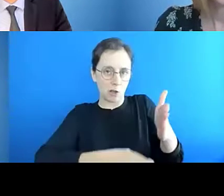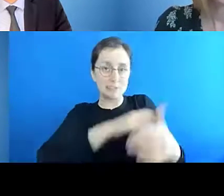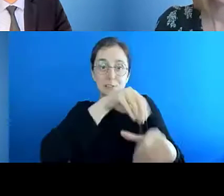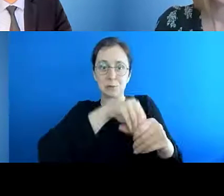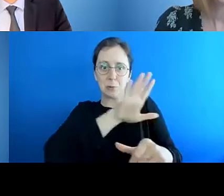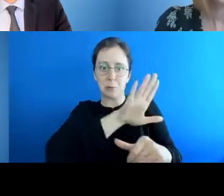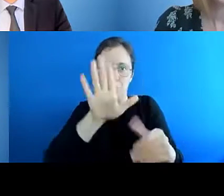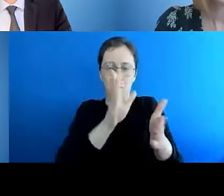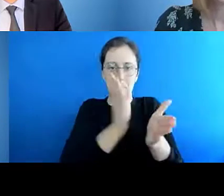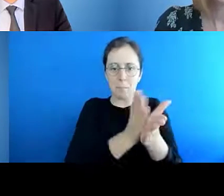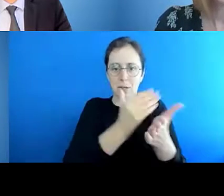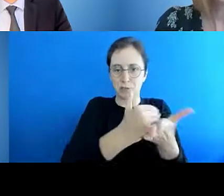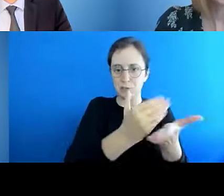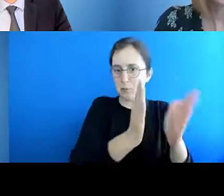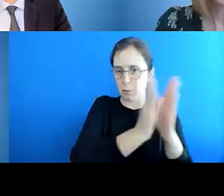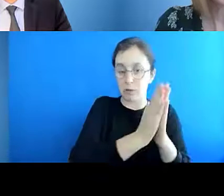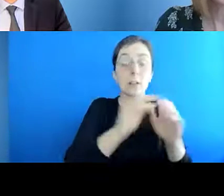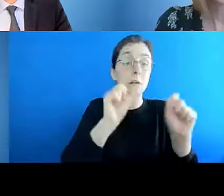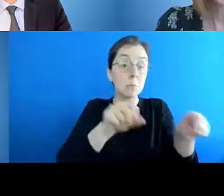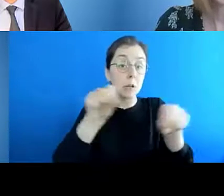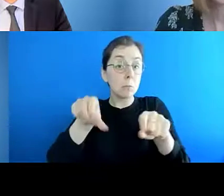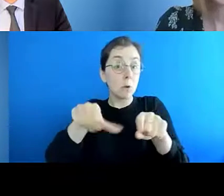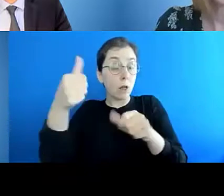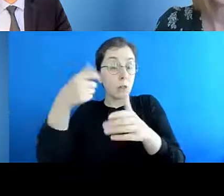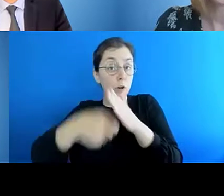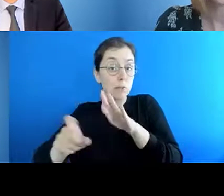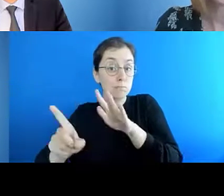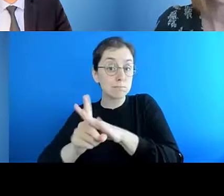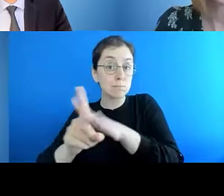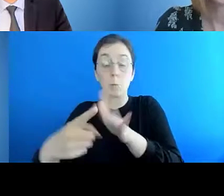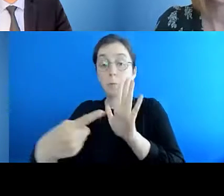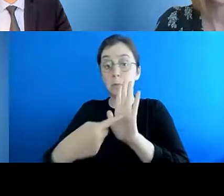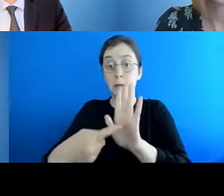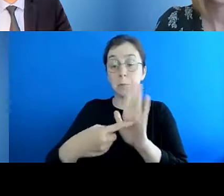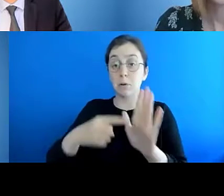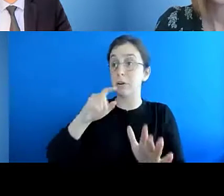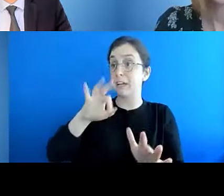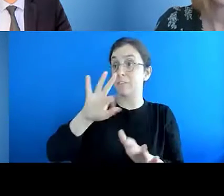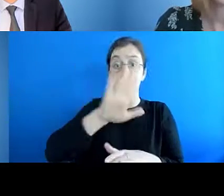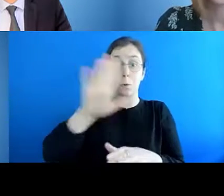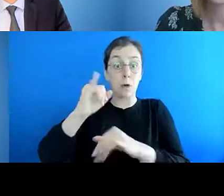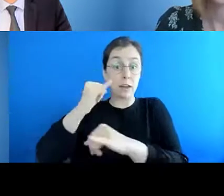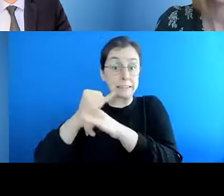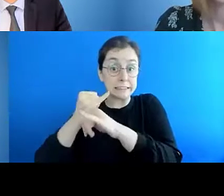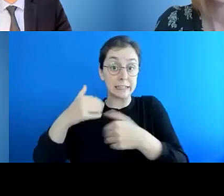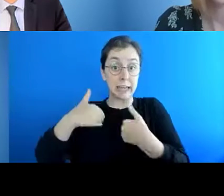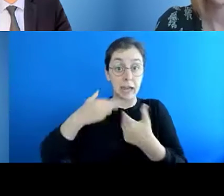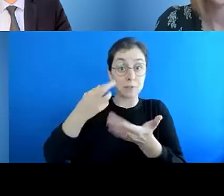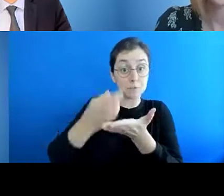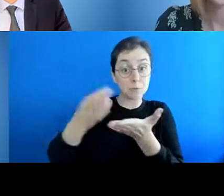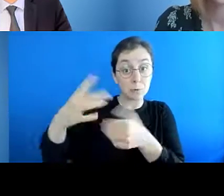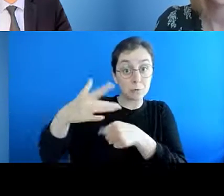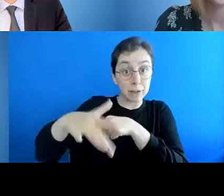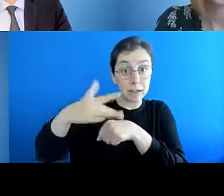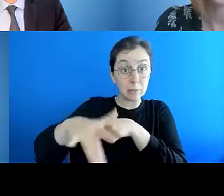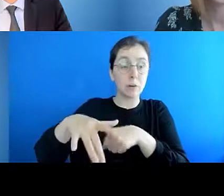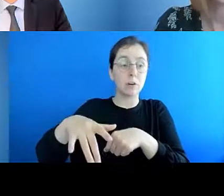but there might be other types of costs that if your institution has resources available, institutional data librarians, for example,